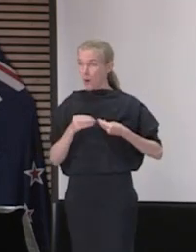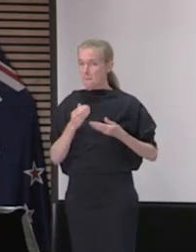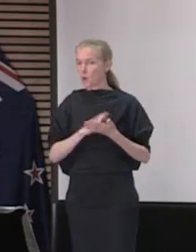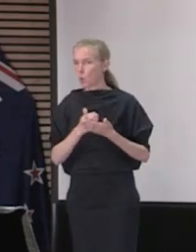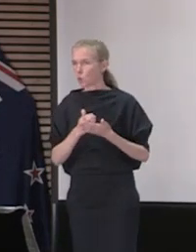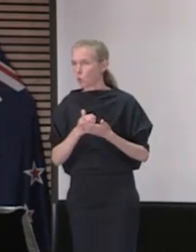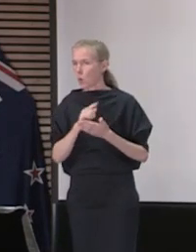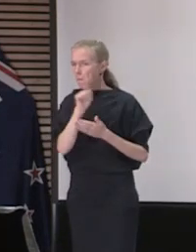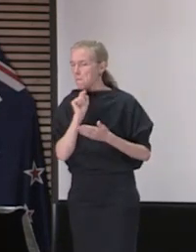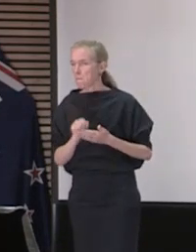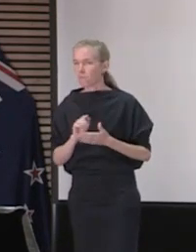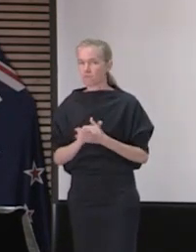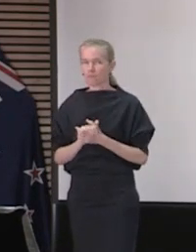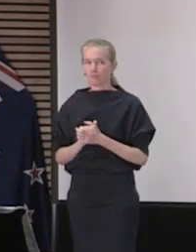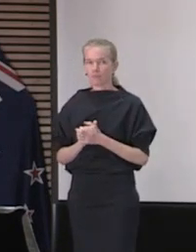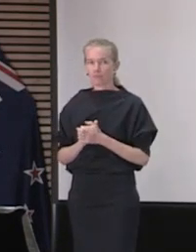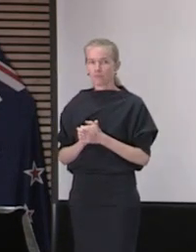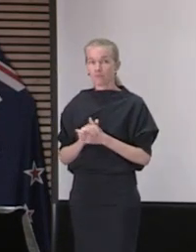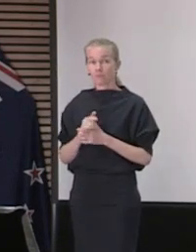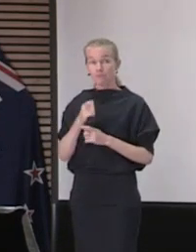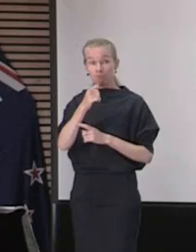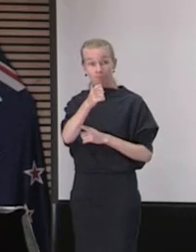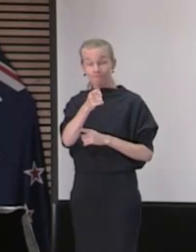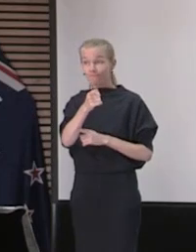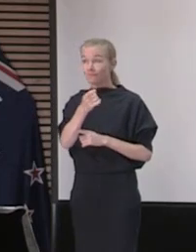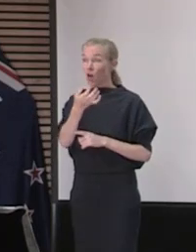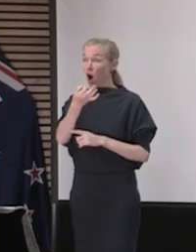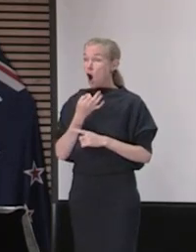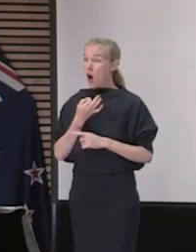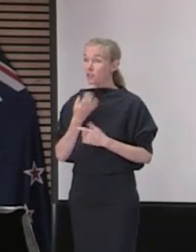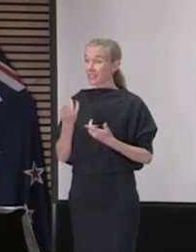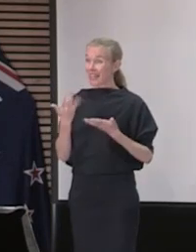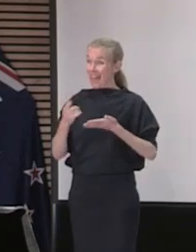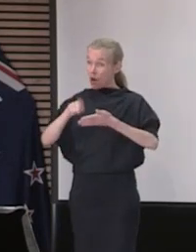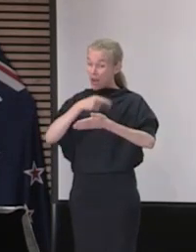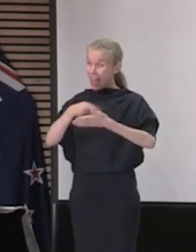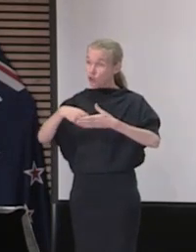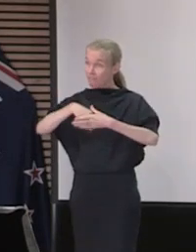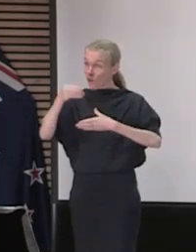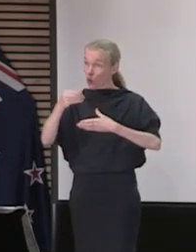At the moment, we'recityinging with the date thatwe have.